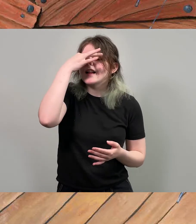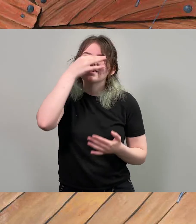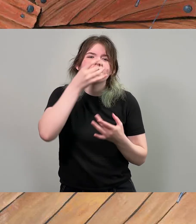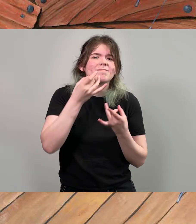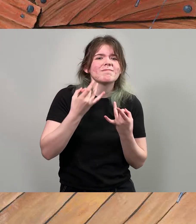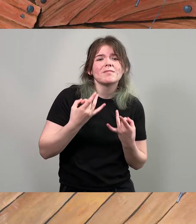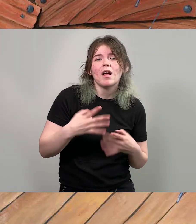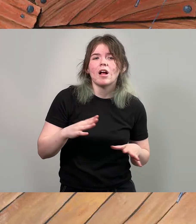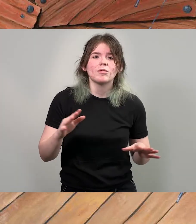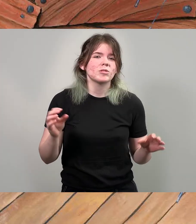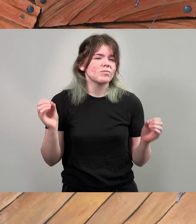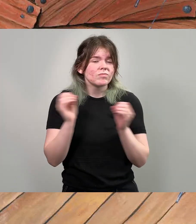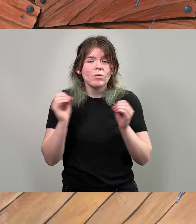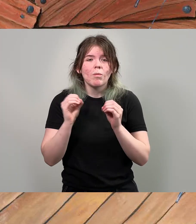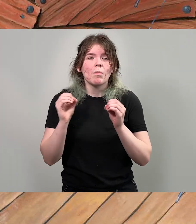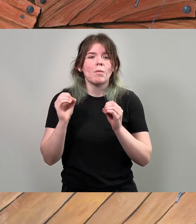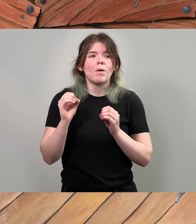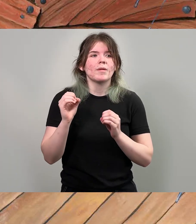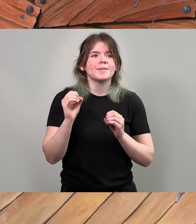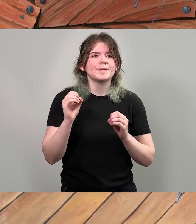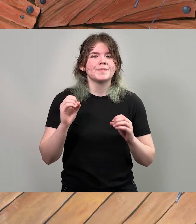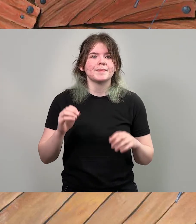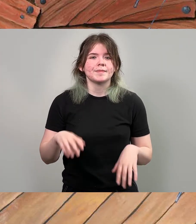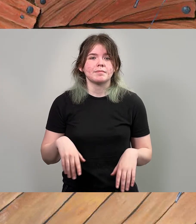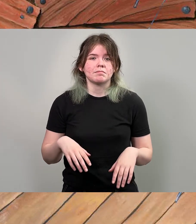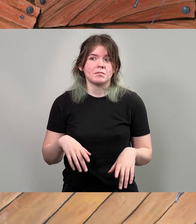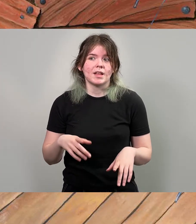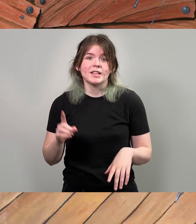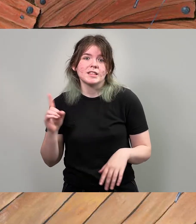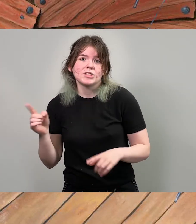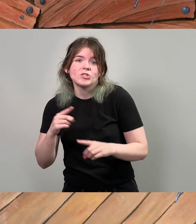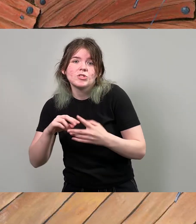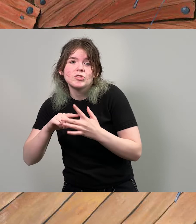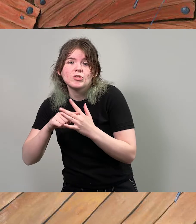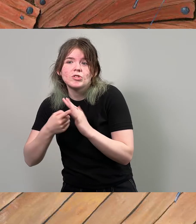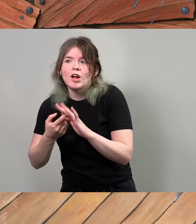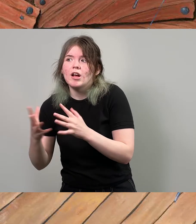The squeaky clean pirate didn't feel like acting terrible or horrible anymore